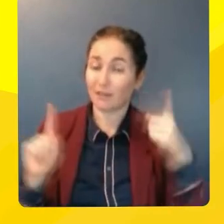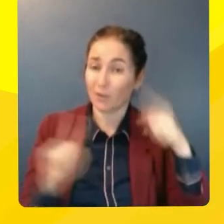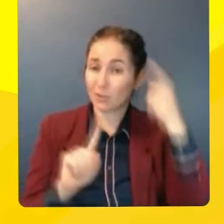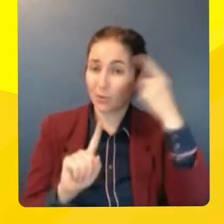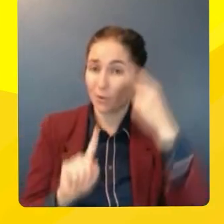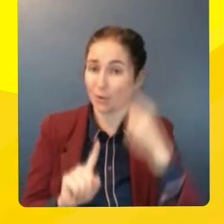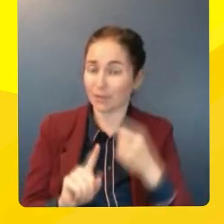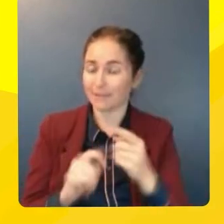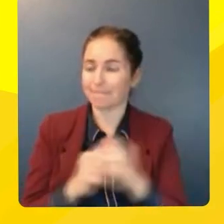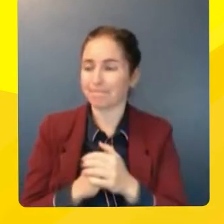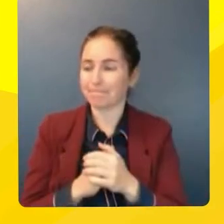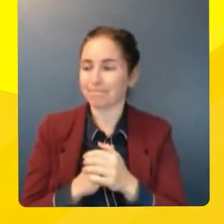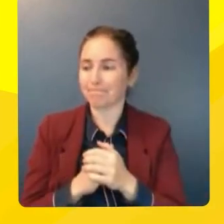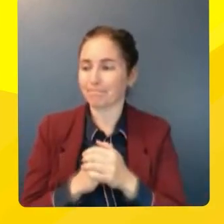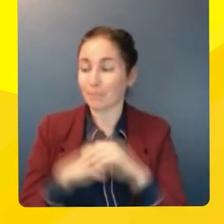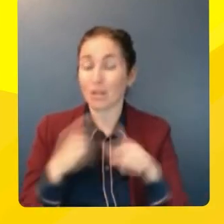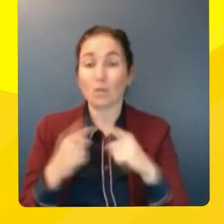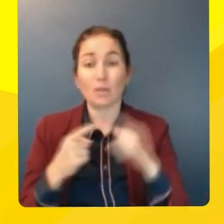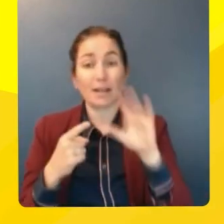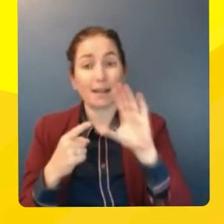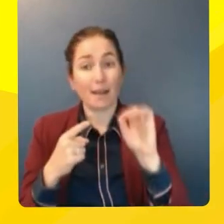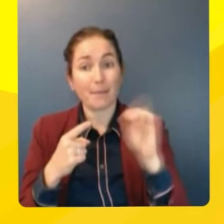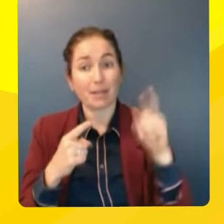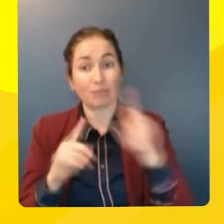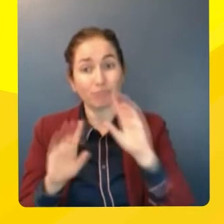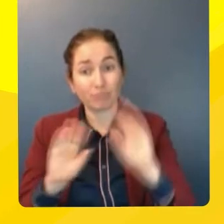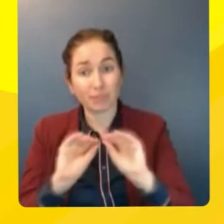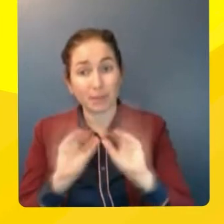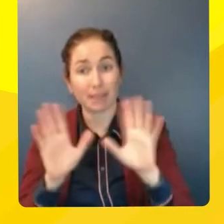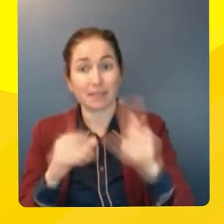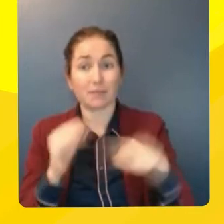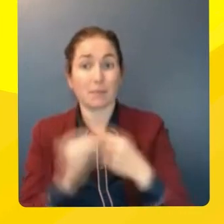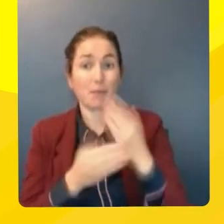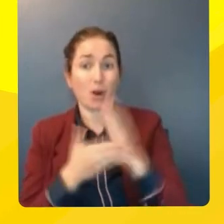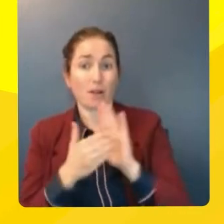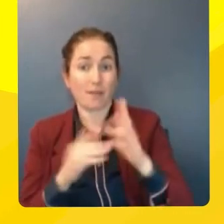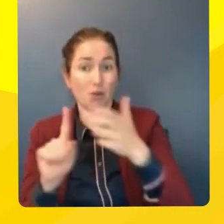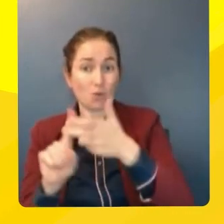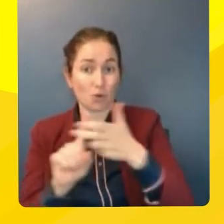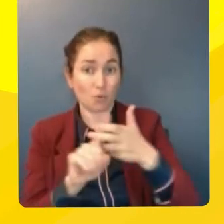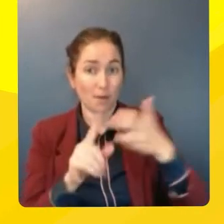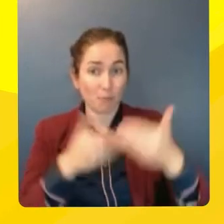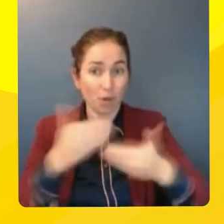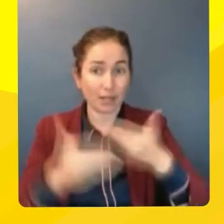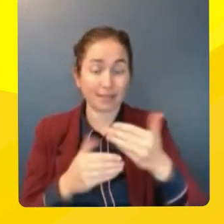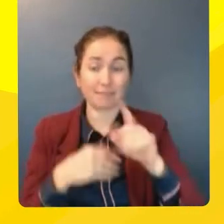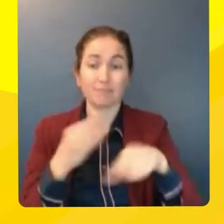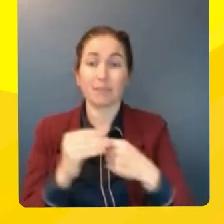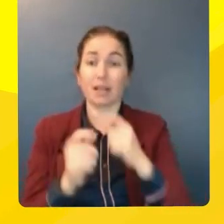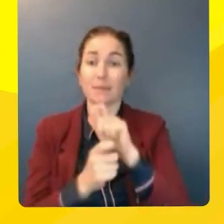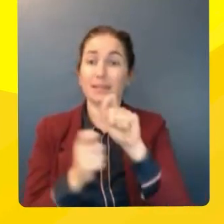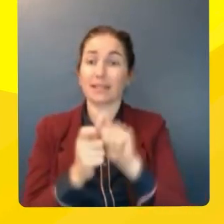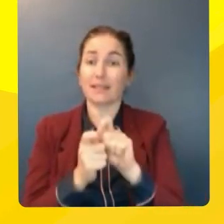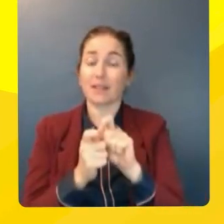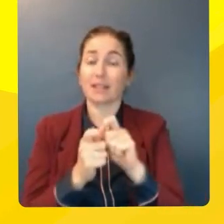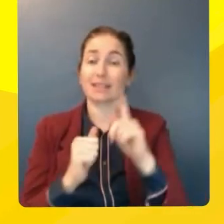When a company was explicit as part of their recruitment process about a specific diversity goal that they had set,